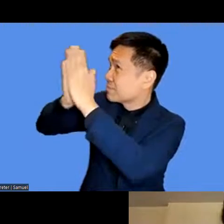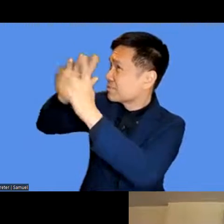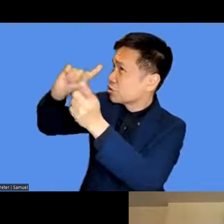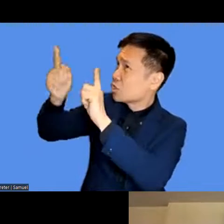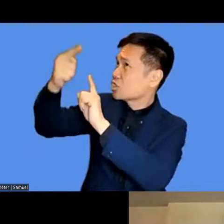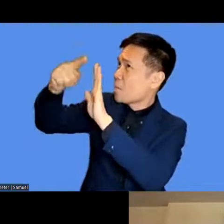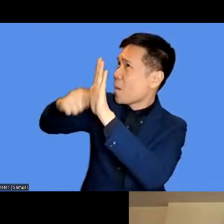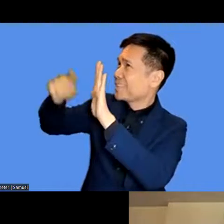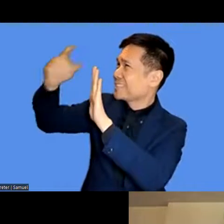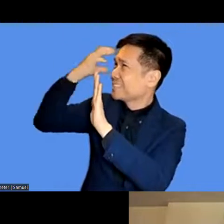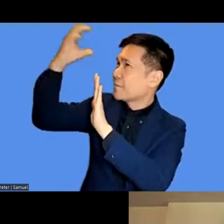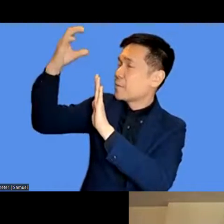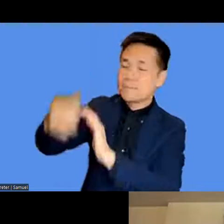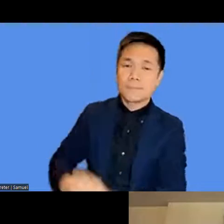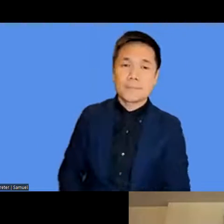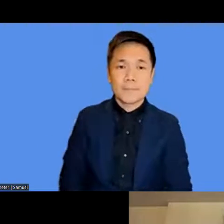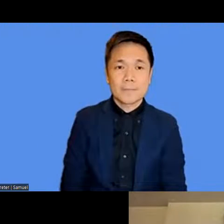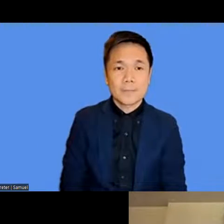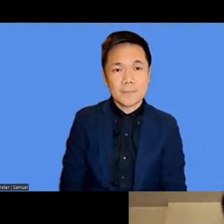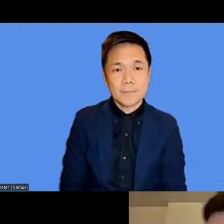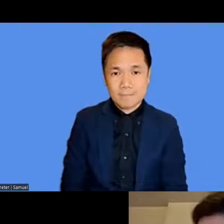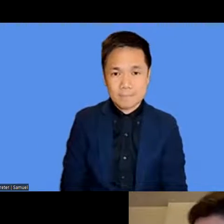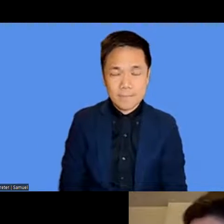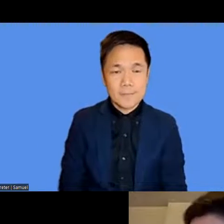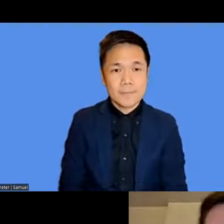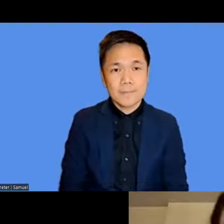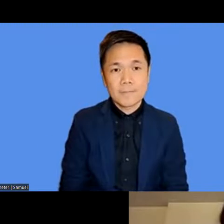Okay.